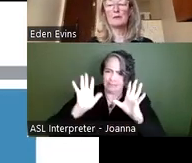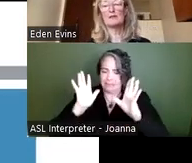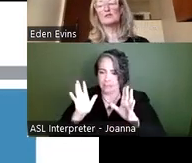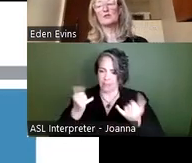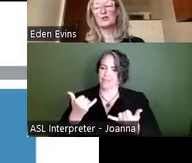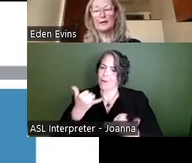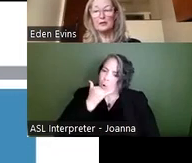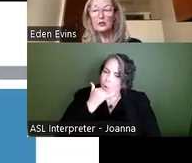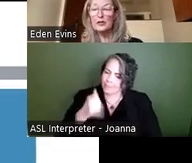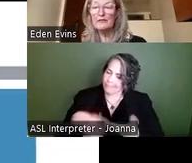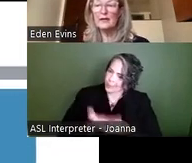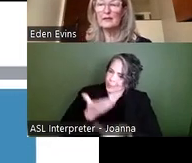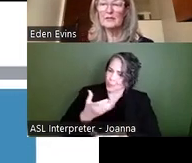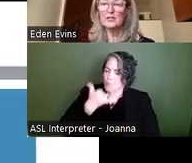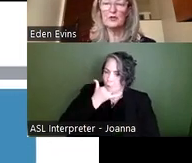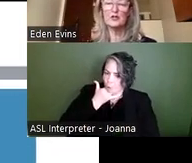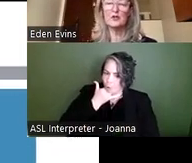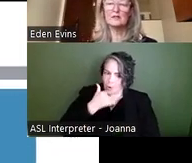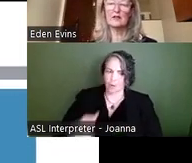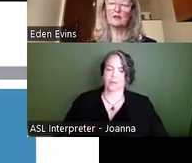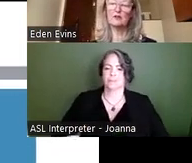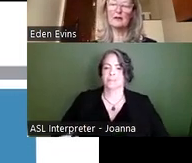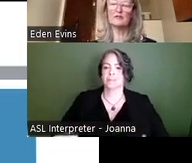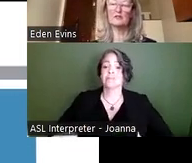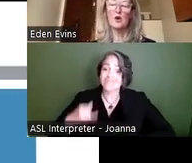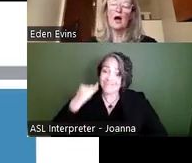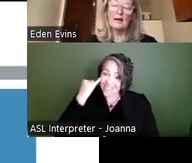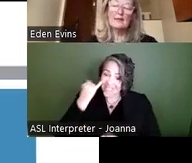mental disorders been included in varenicline registration trials in the early 2000s, I think